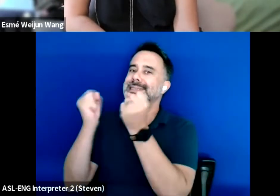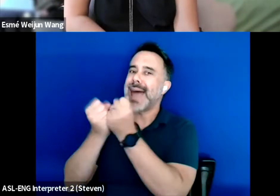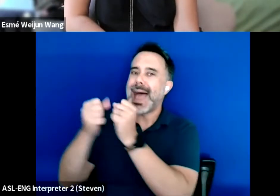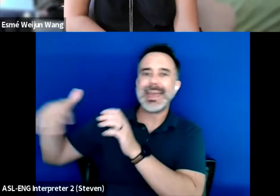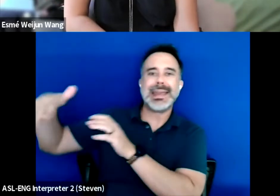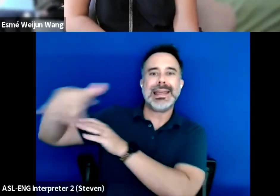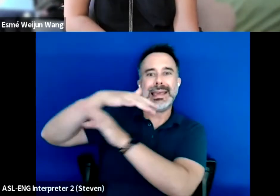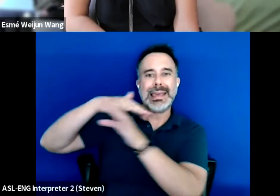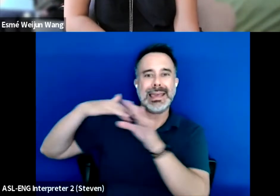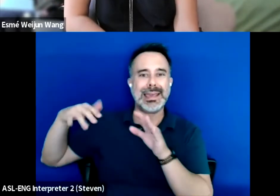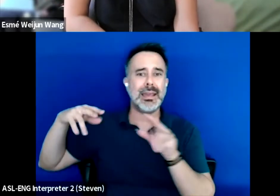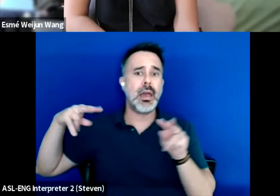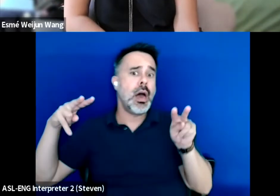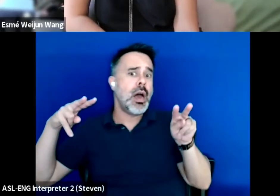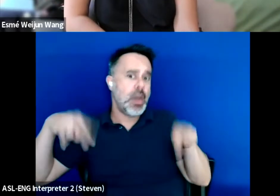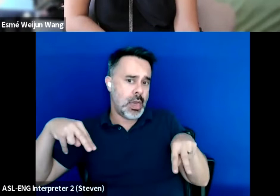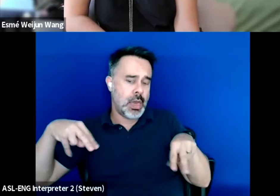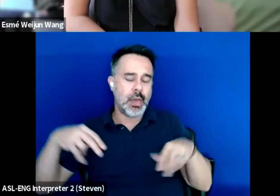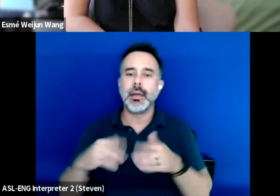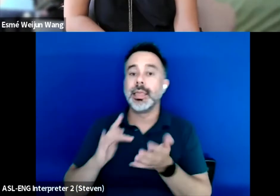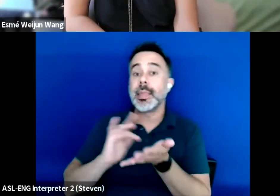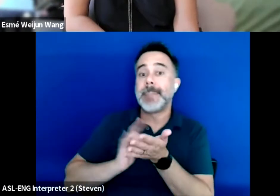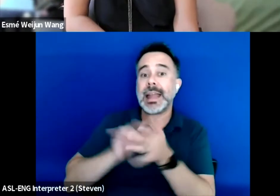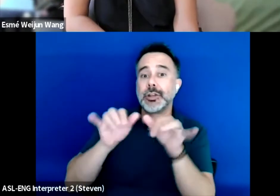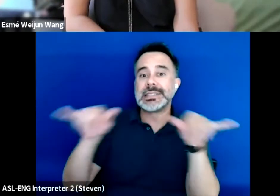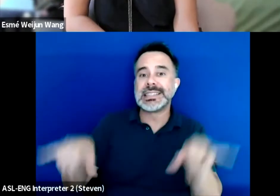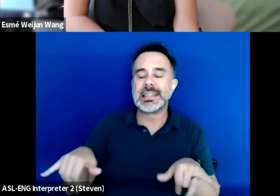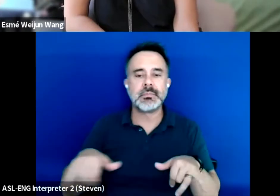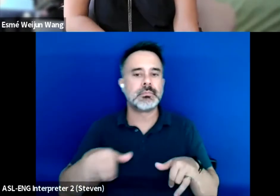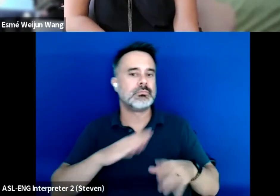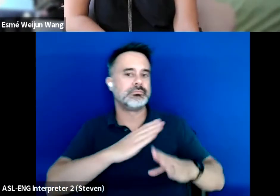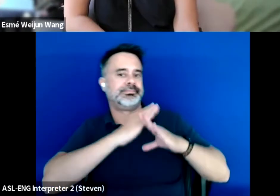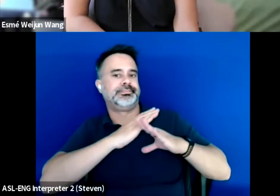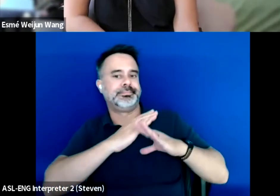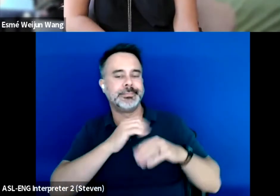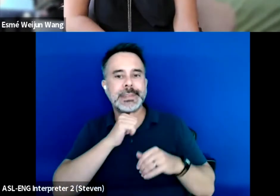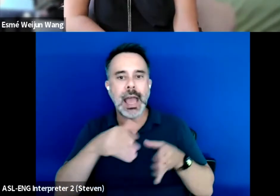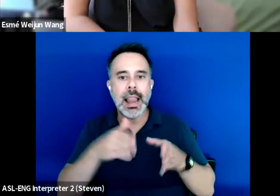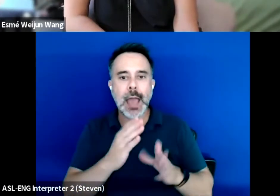And that's just not the story. It's a boring story. It's overtold.